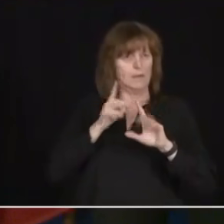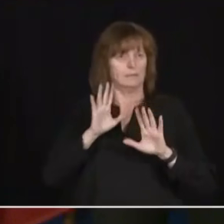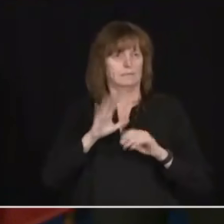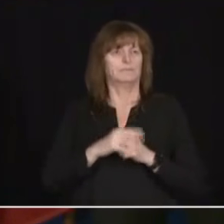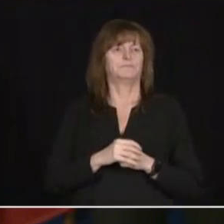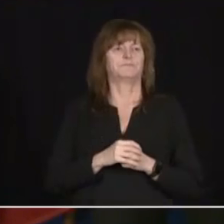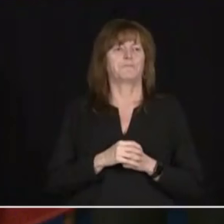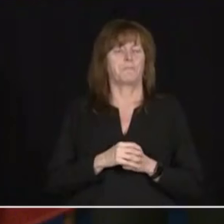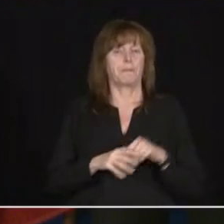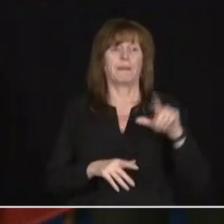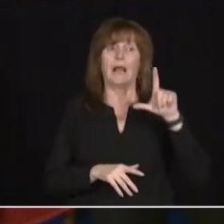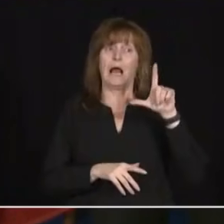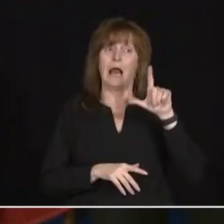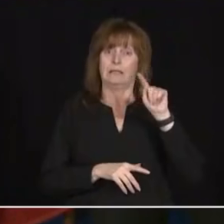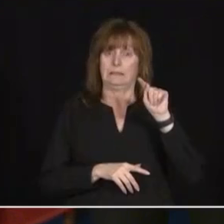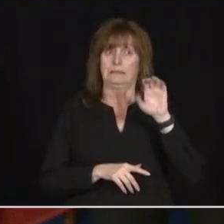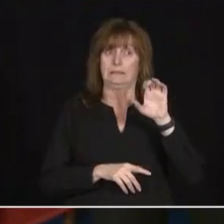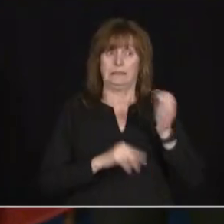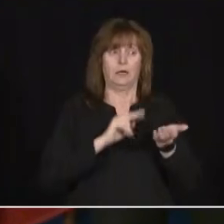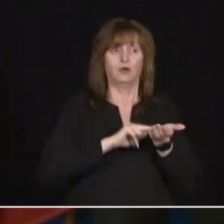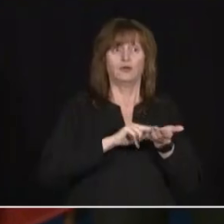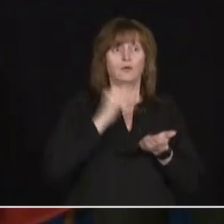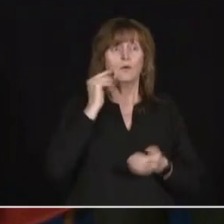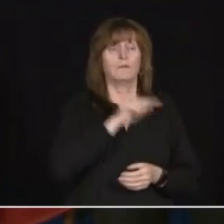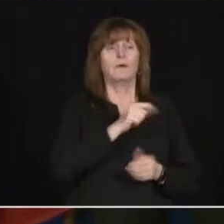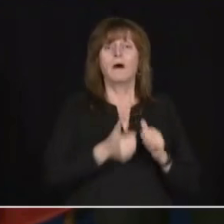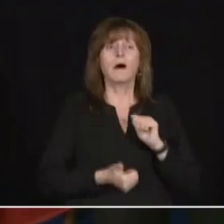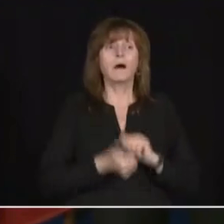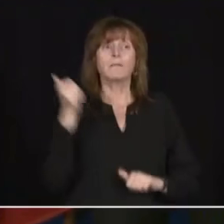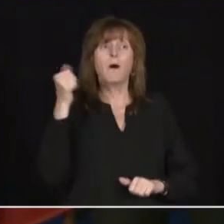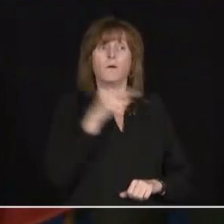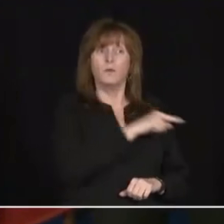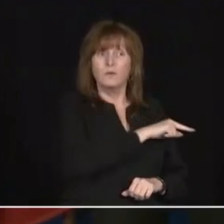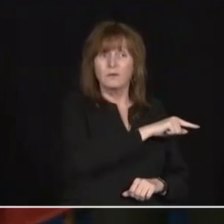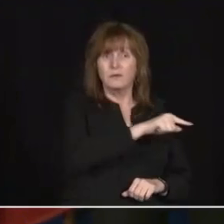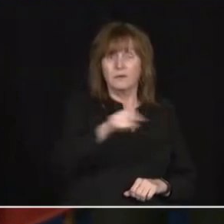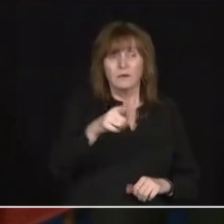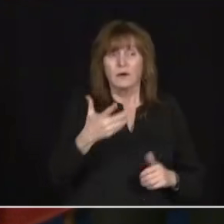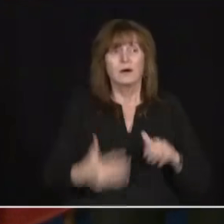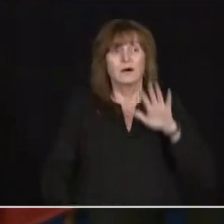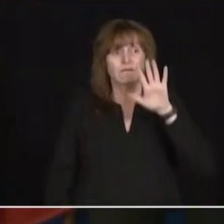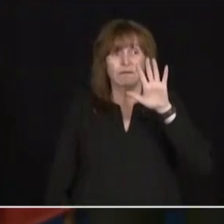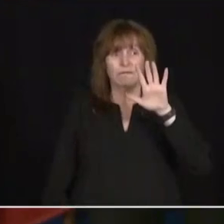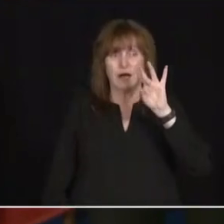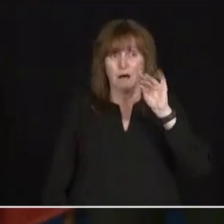I want to ask you about long-term care homes in the province. 58% are private.